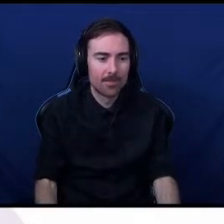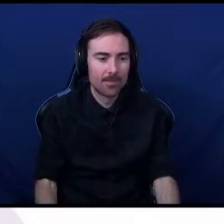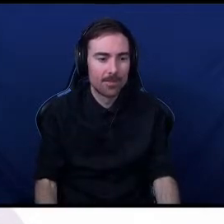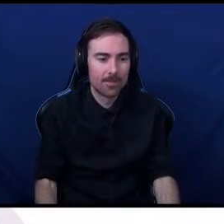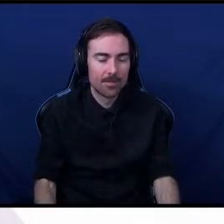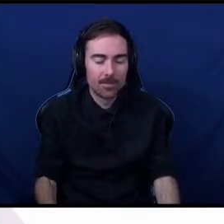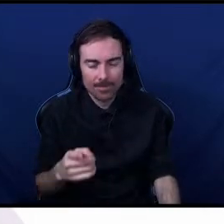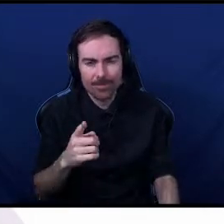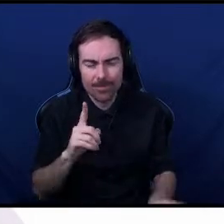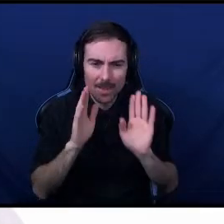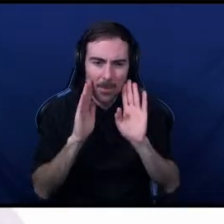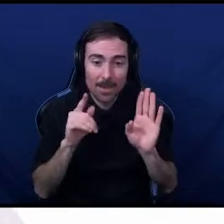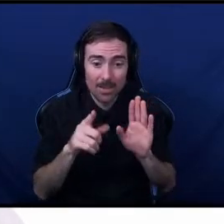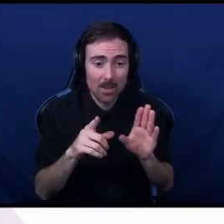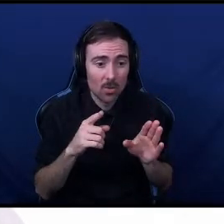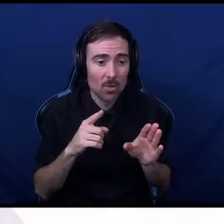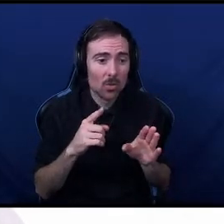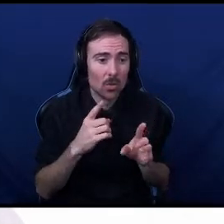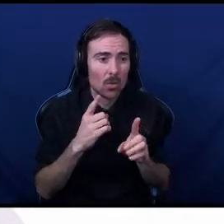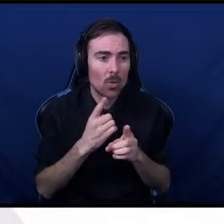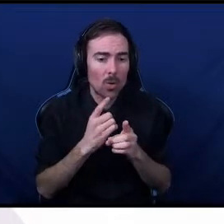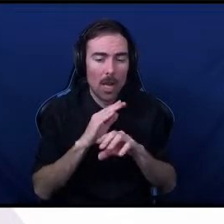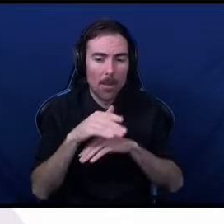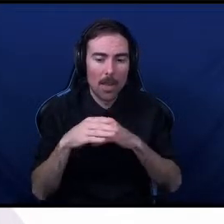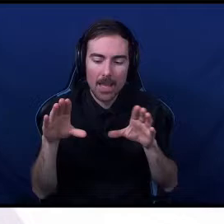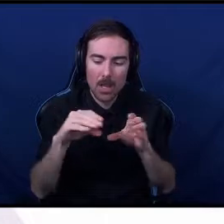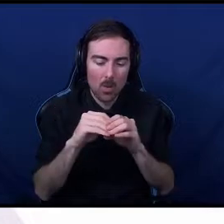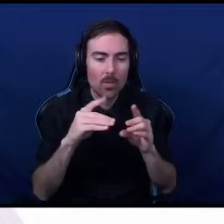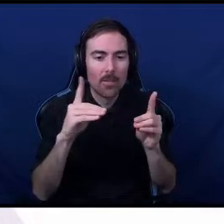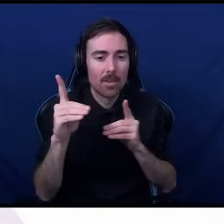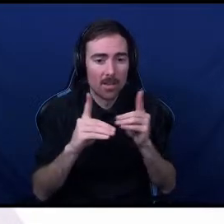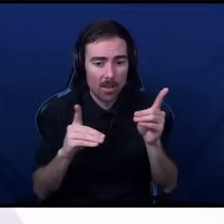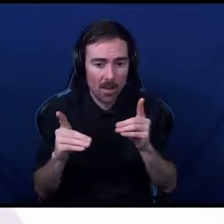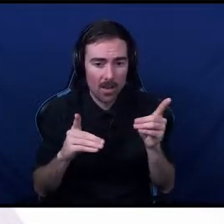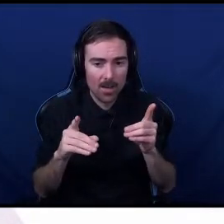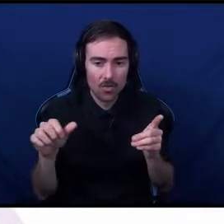of inclusive design, and just in general, it all should happen if